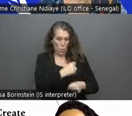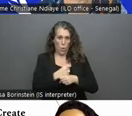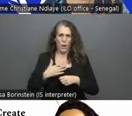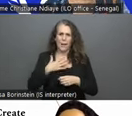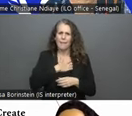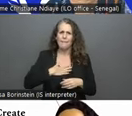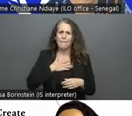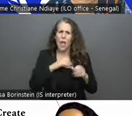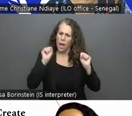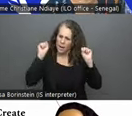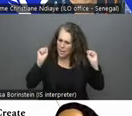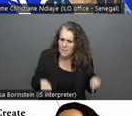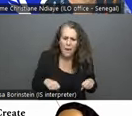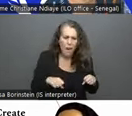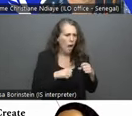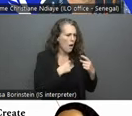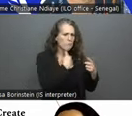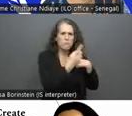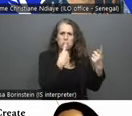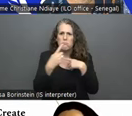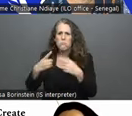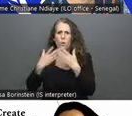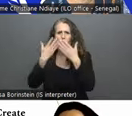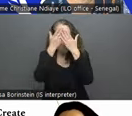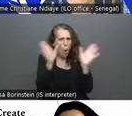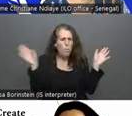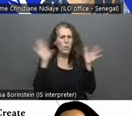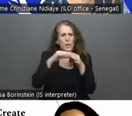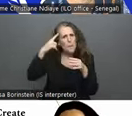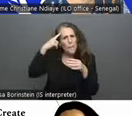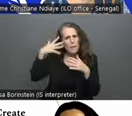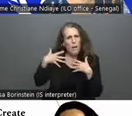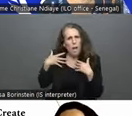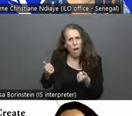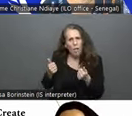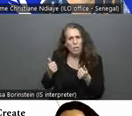the dialogue around mental health and wellness and and showing the capability.